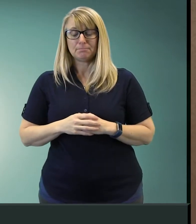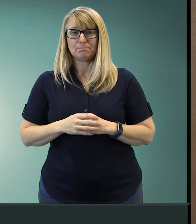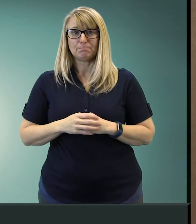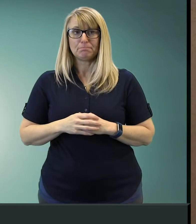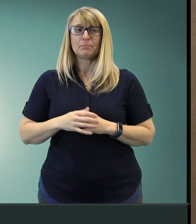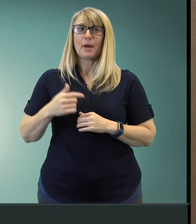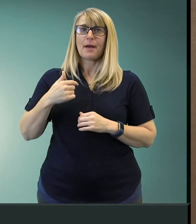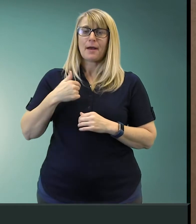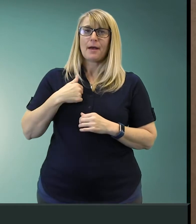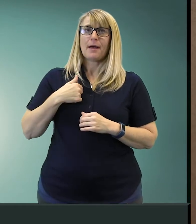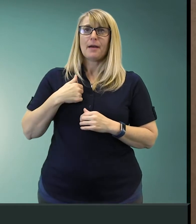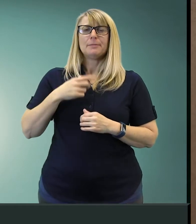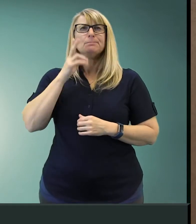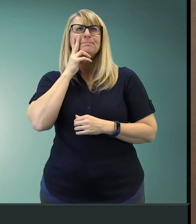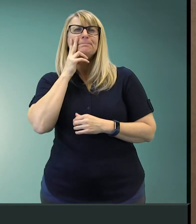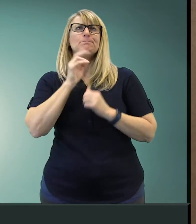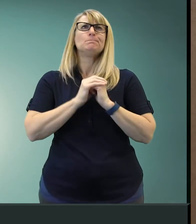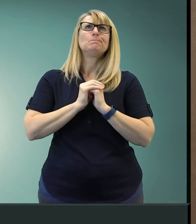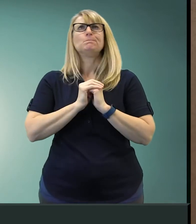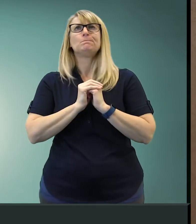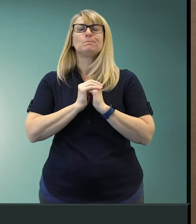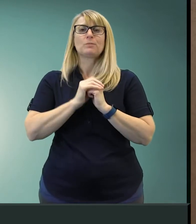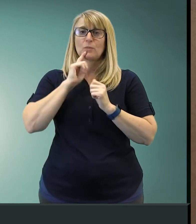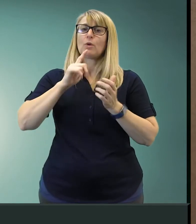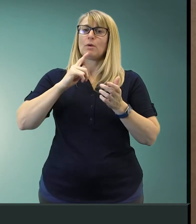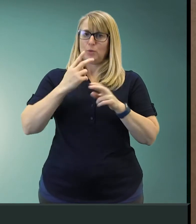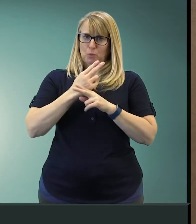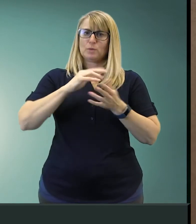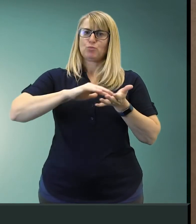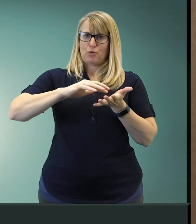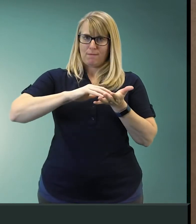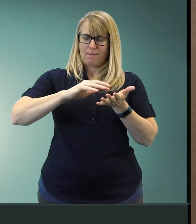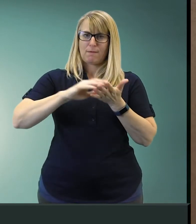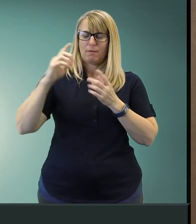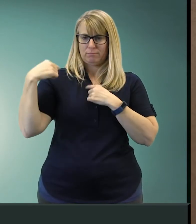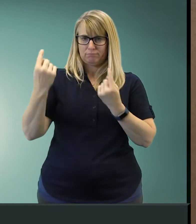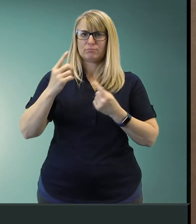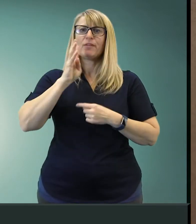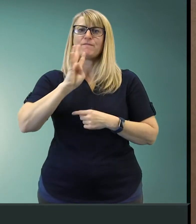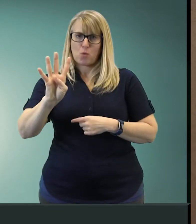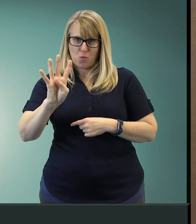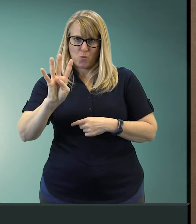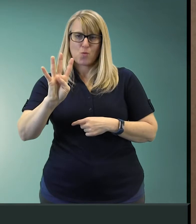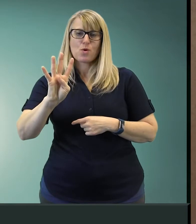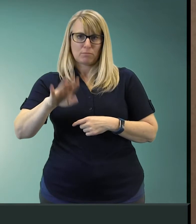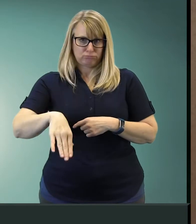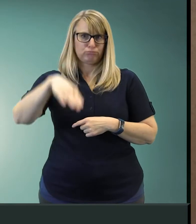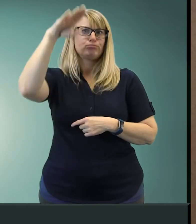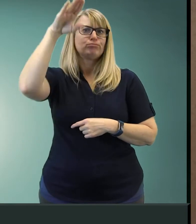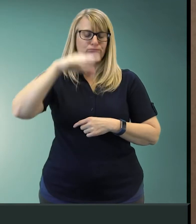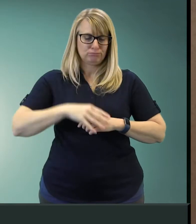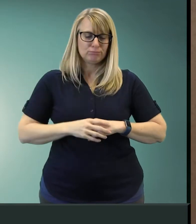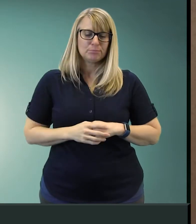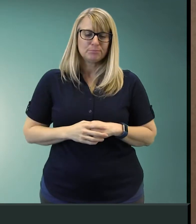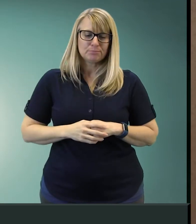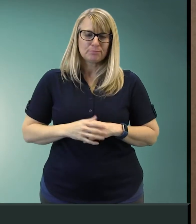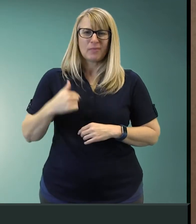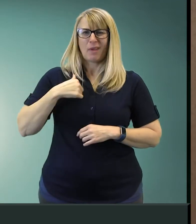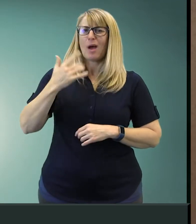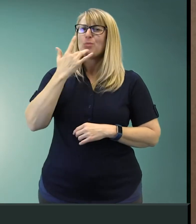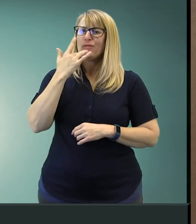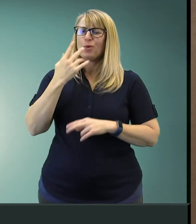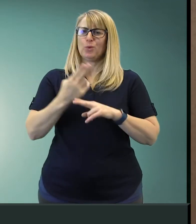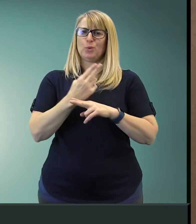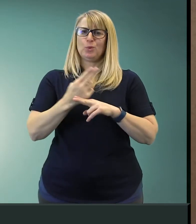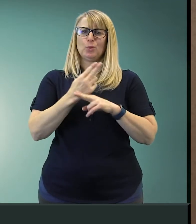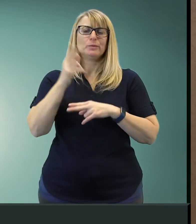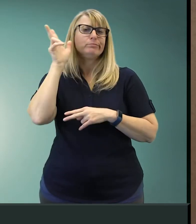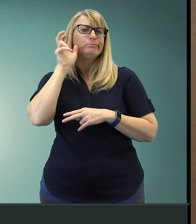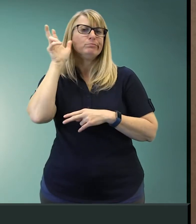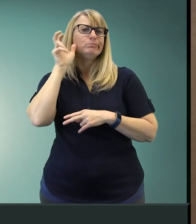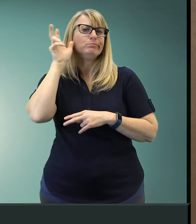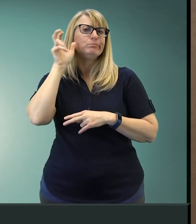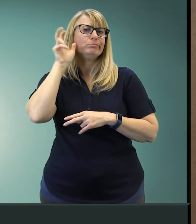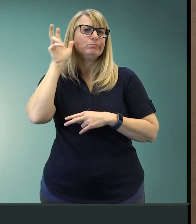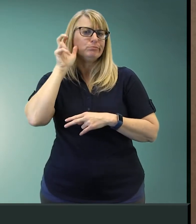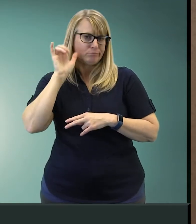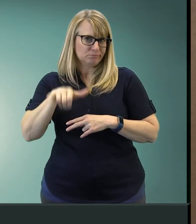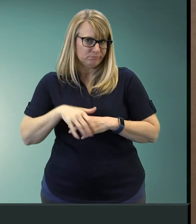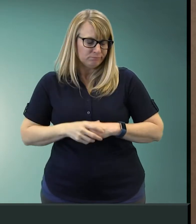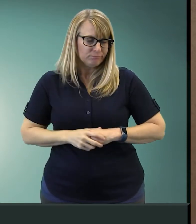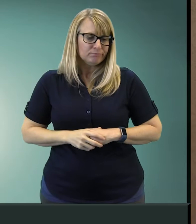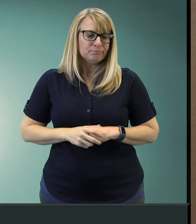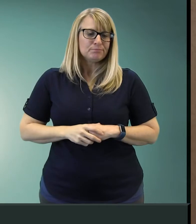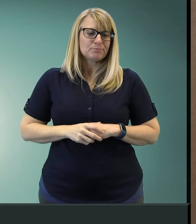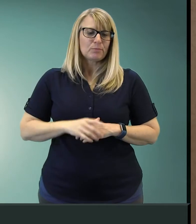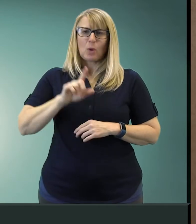I've read Braille, since I was 4 years old, but I do prefer to read auditorily.